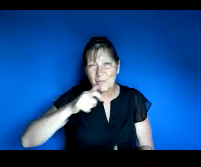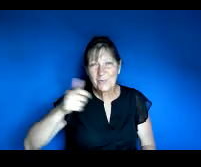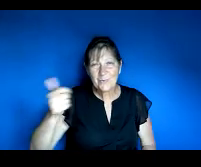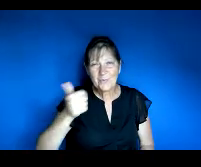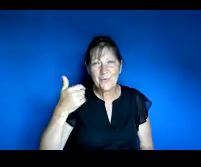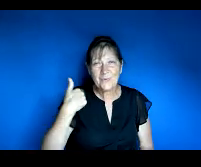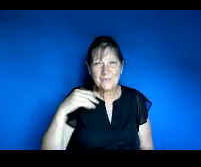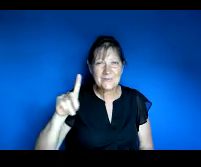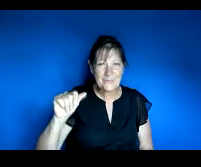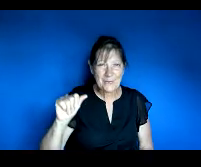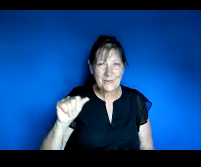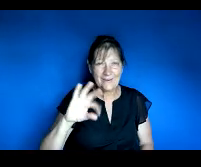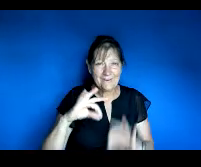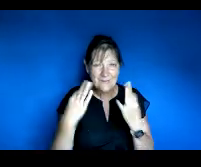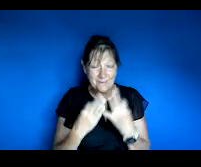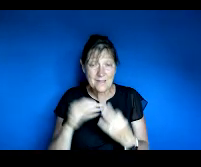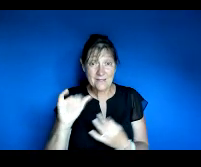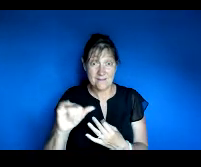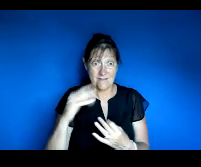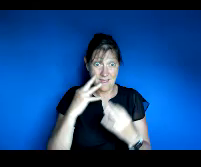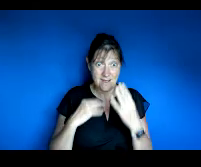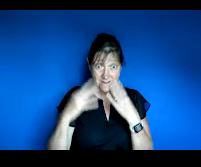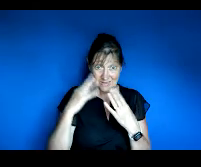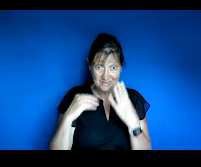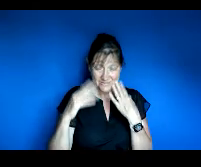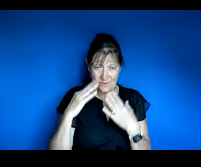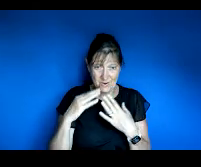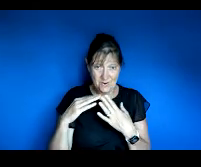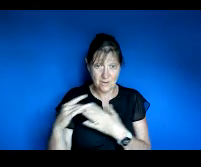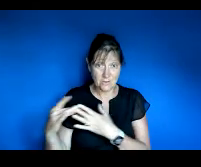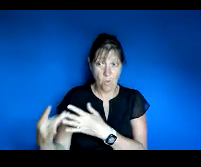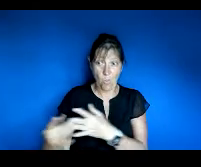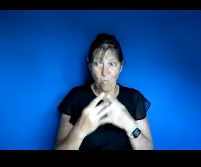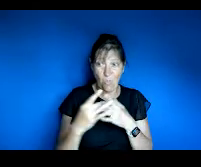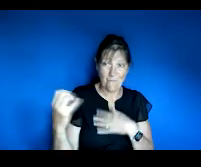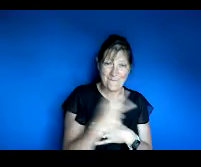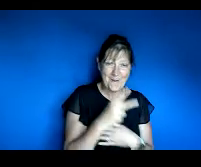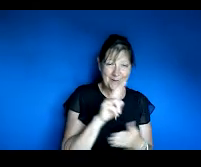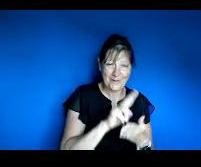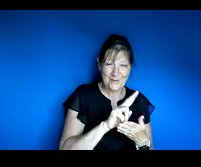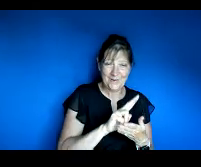And that experience led me back to UVM. And I found myself